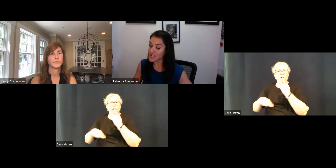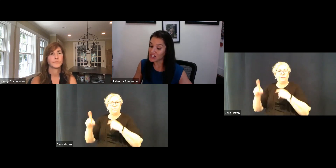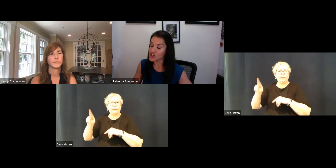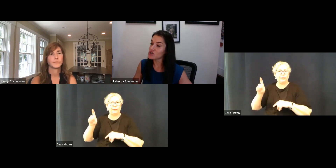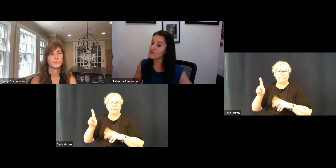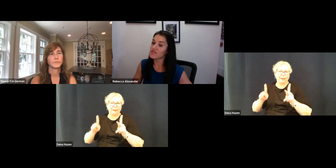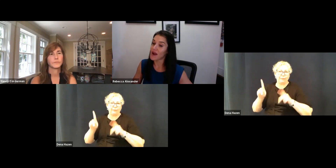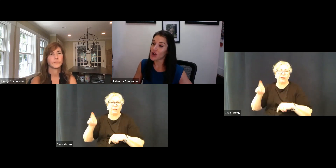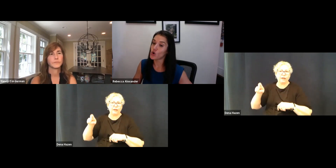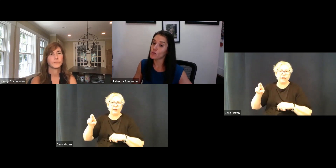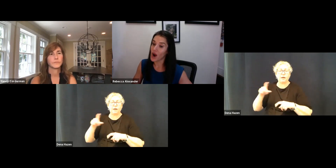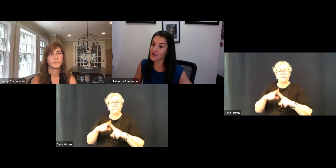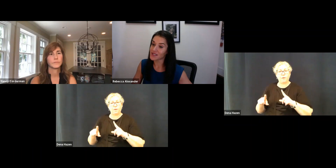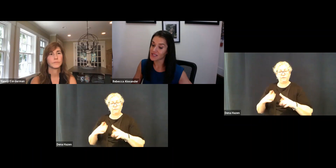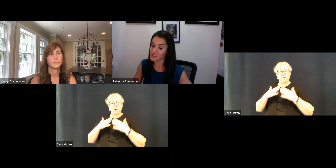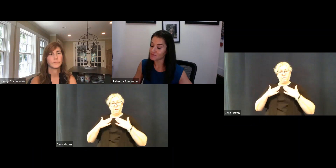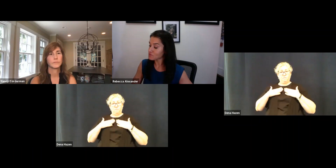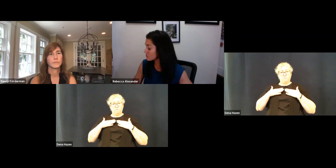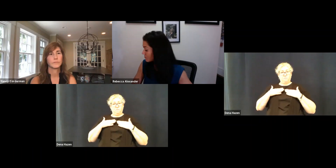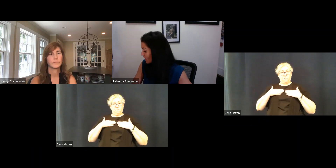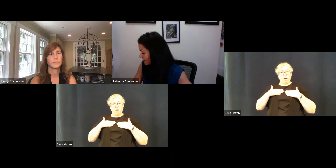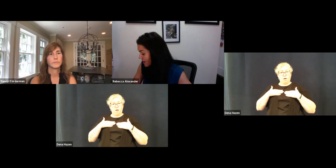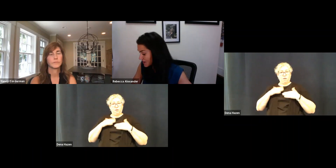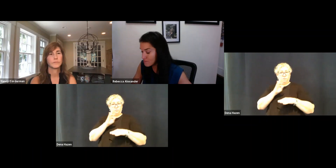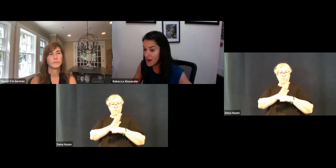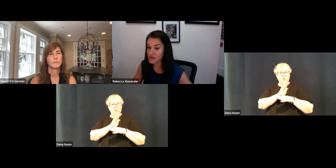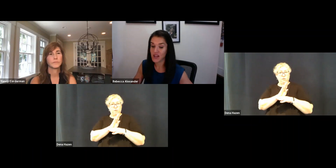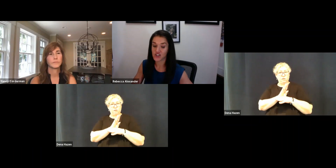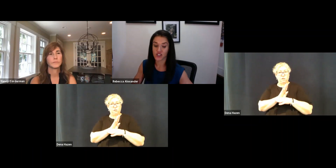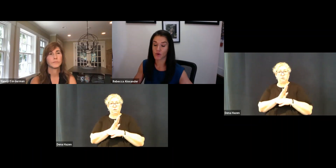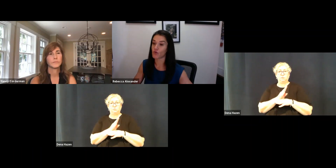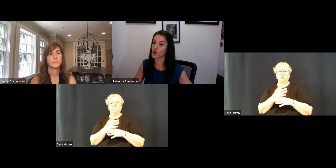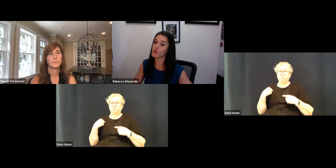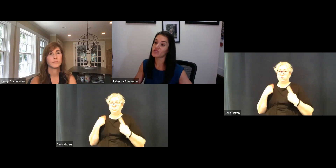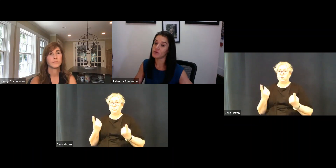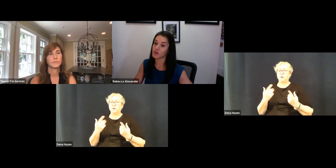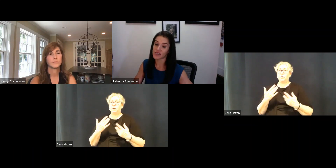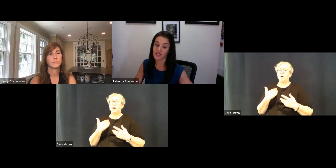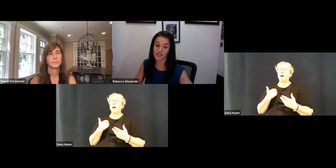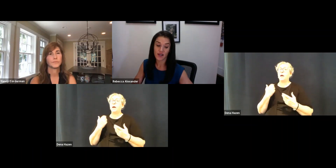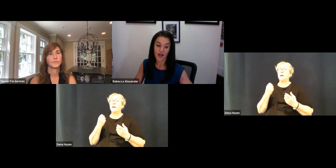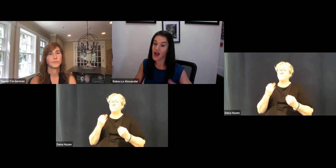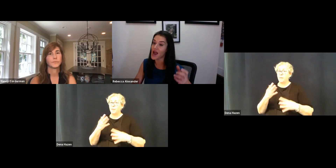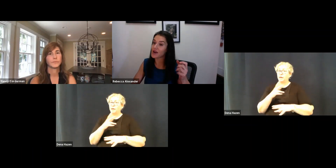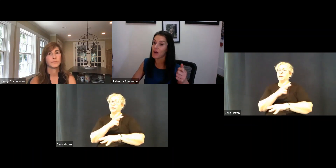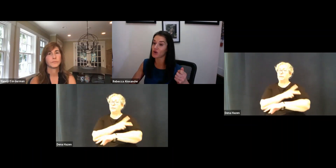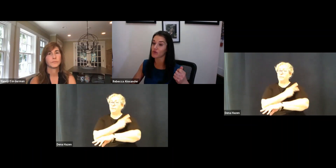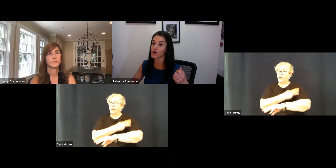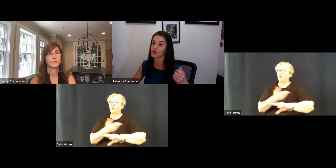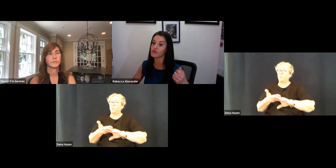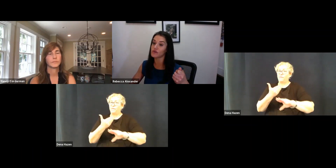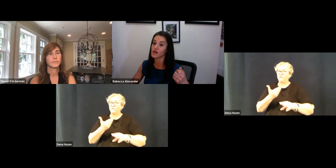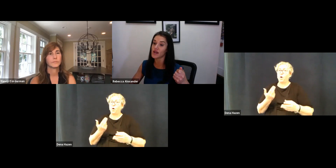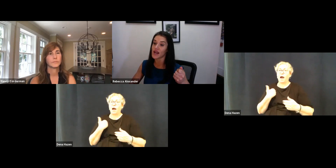But in terms of my own practice, I have had many patients. Before I was implanted I had a microphone,